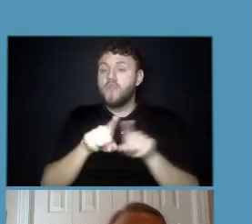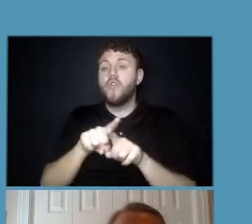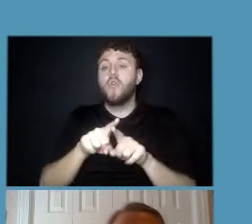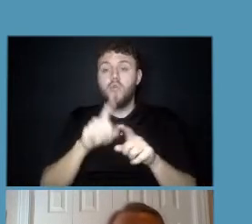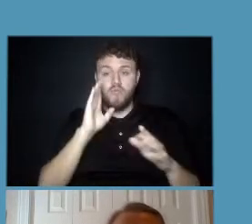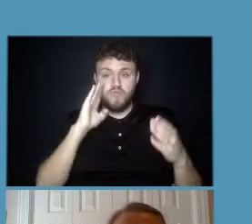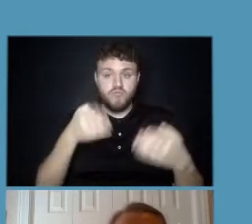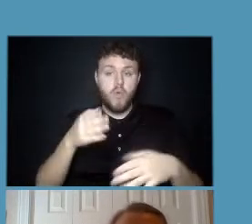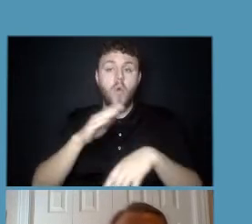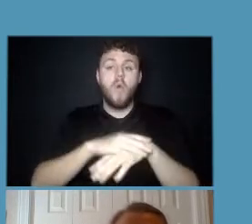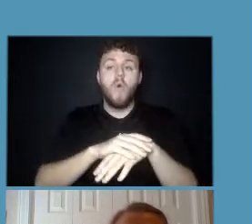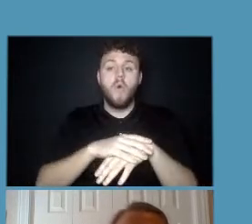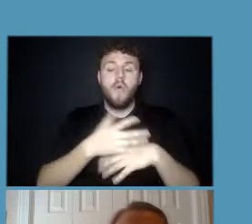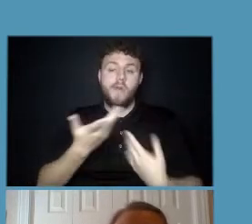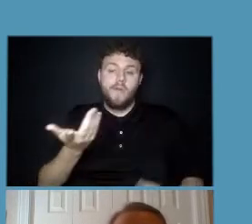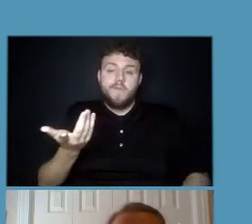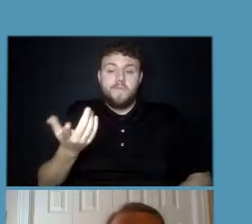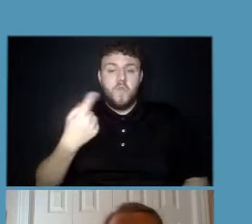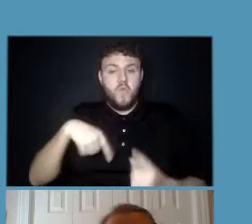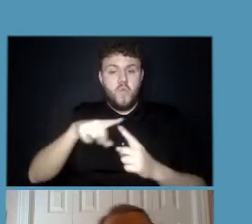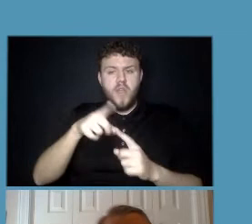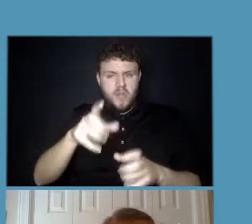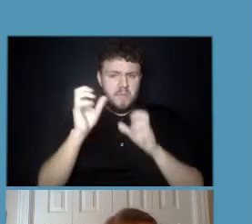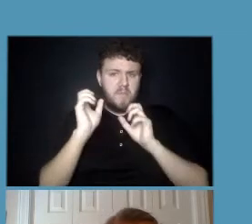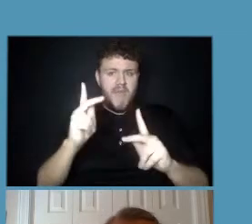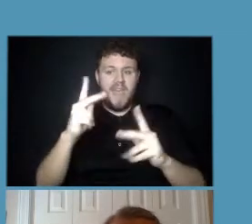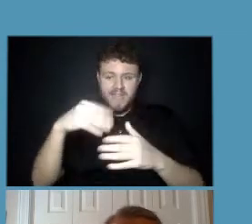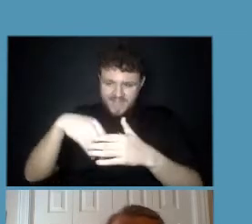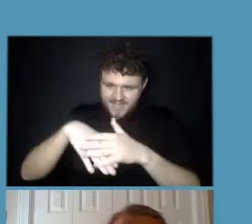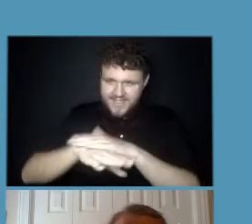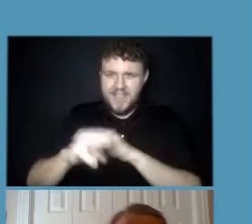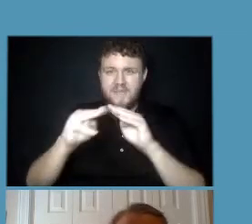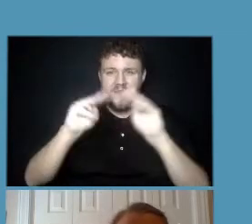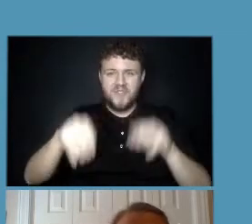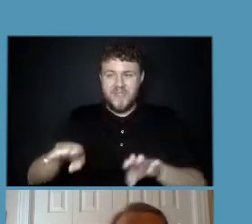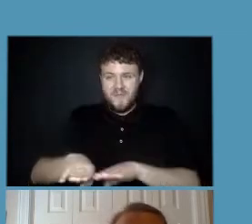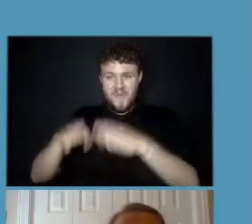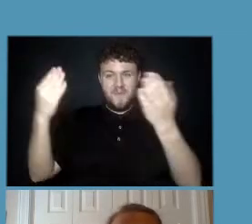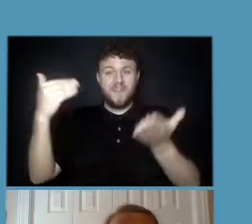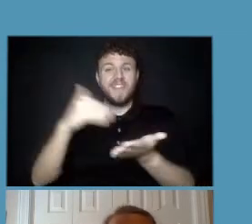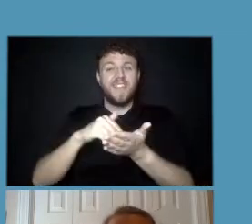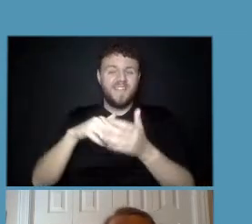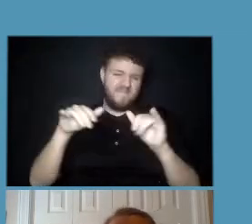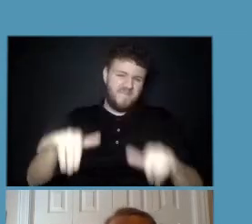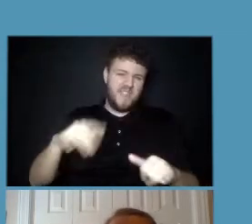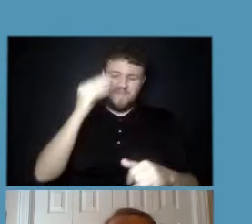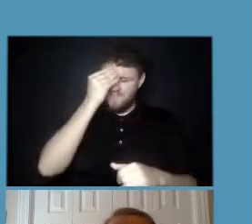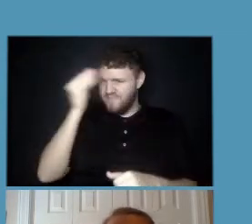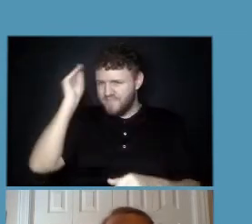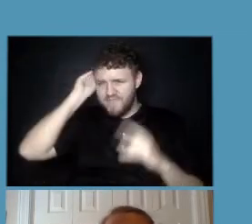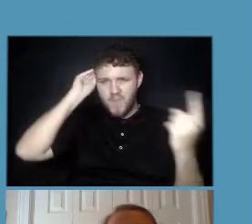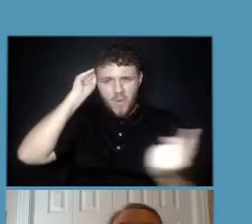to when you are back in your museum if it has reopened or not. And so that is really